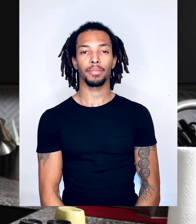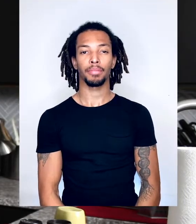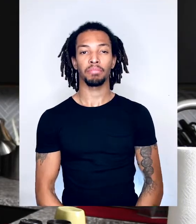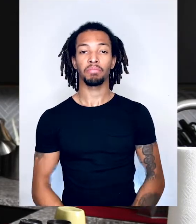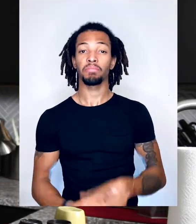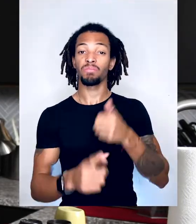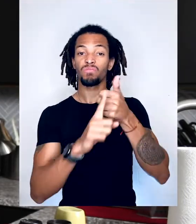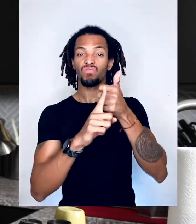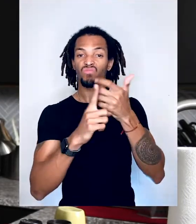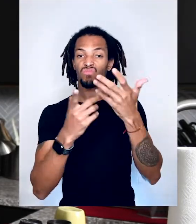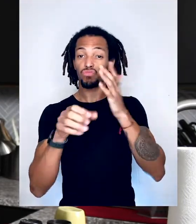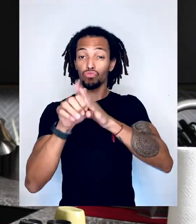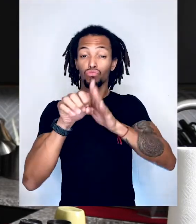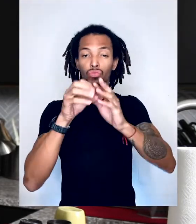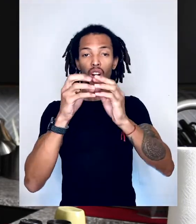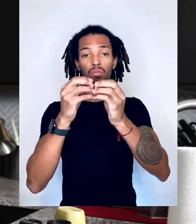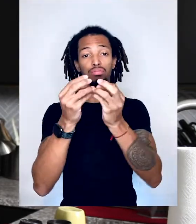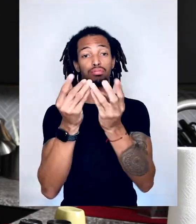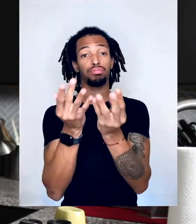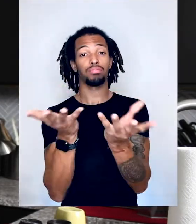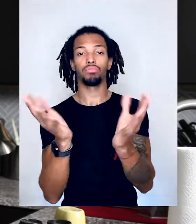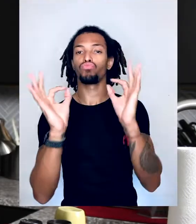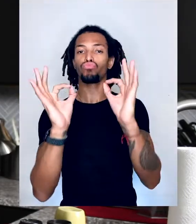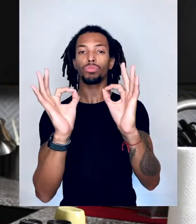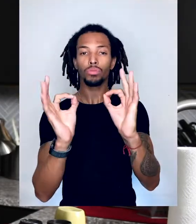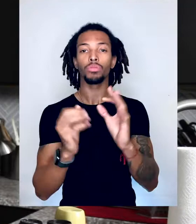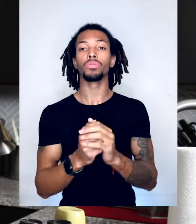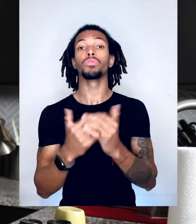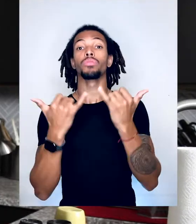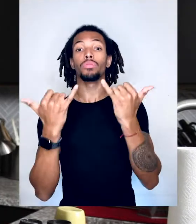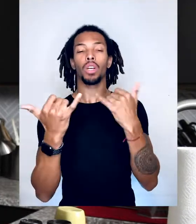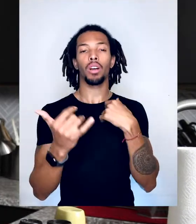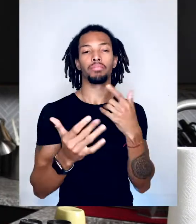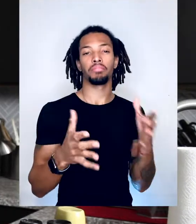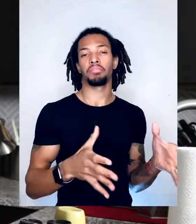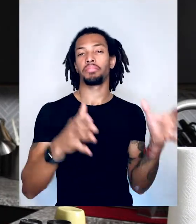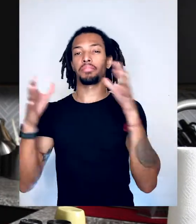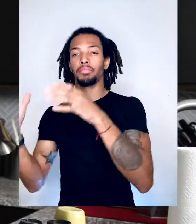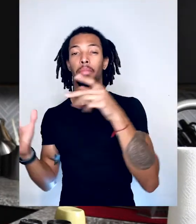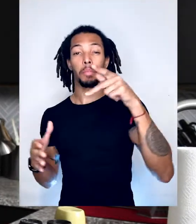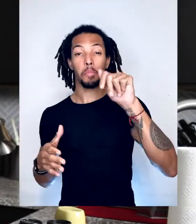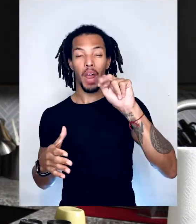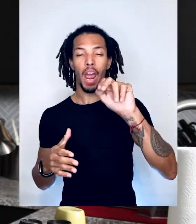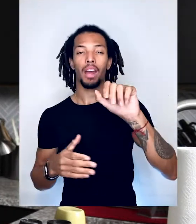And they kind of shred by themselves. All right, I'm going to take them over to the pan and sauté them.